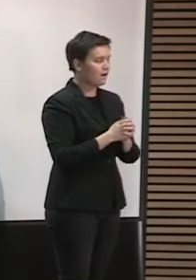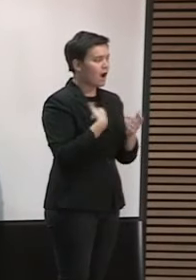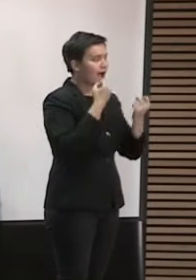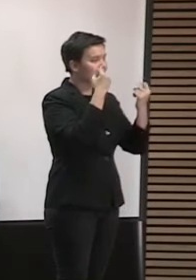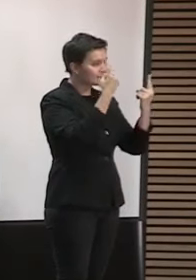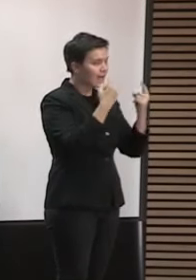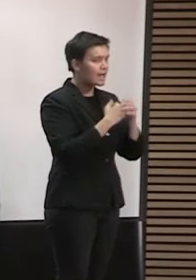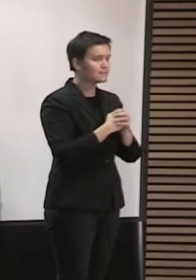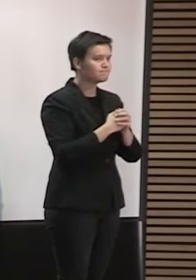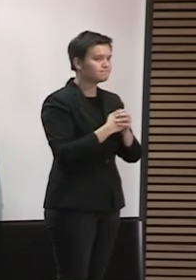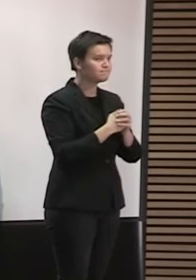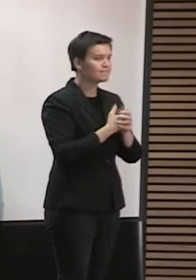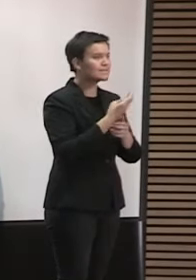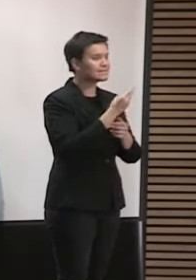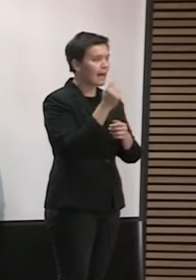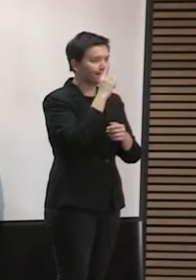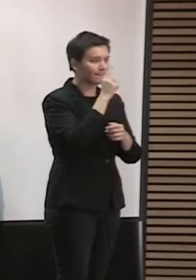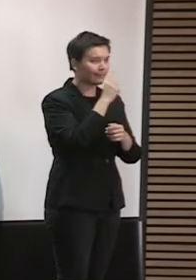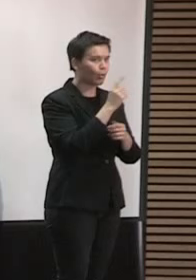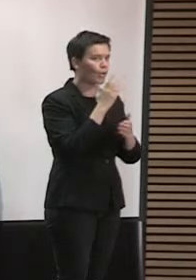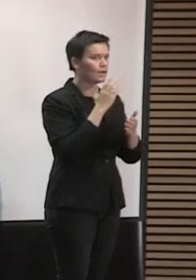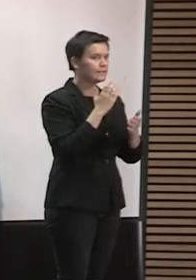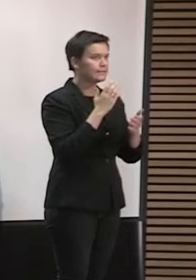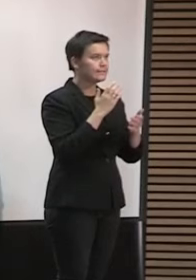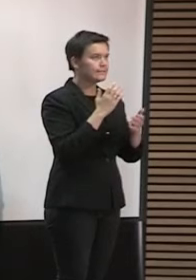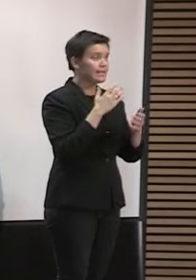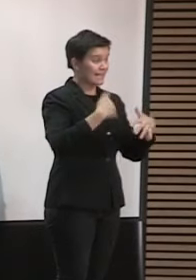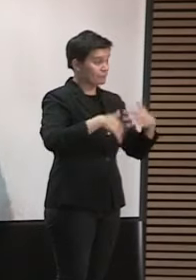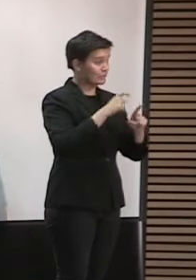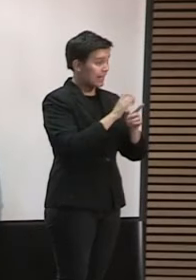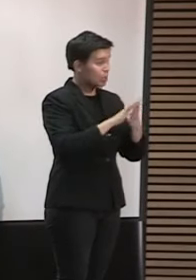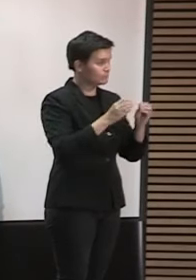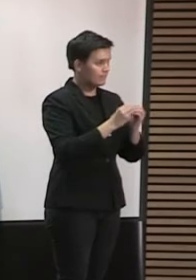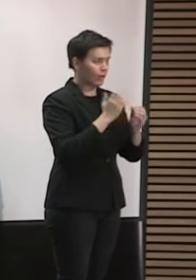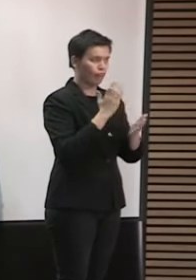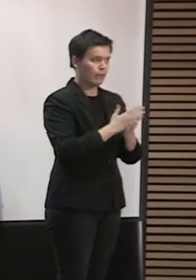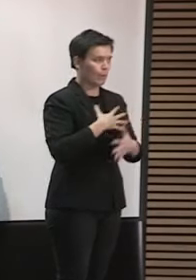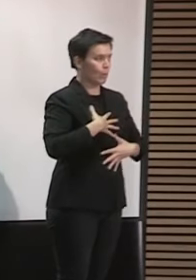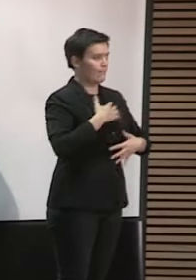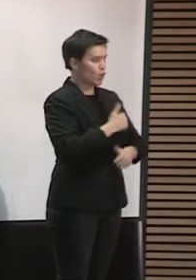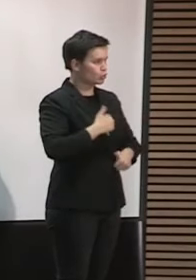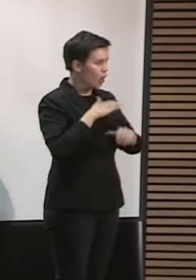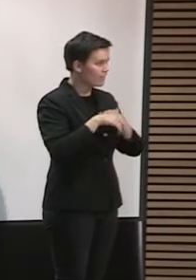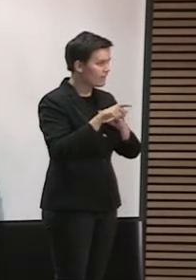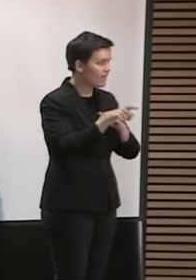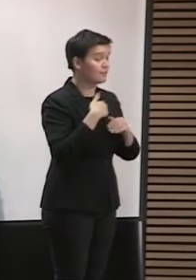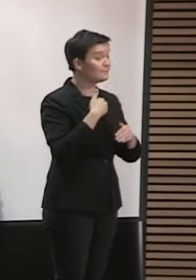a full sweep of everybody. That was completed and then we put in place a second order